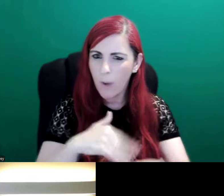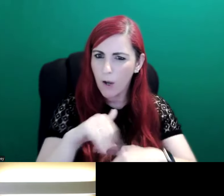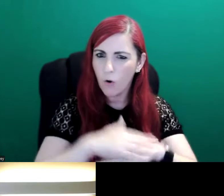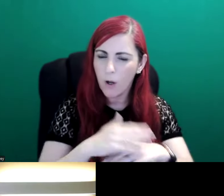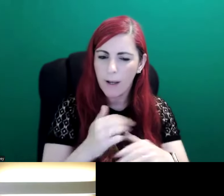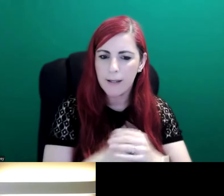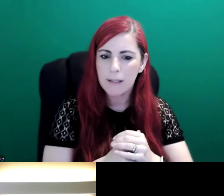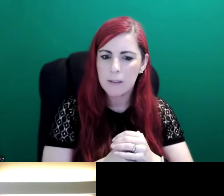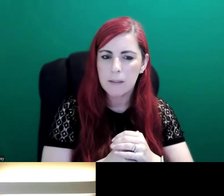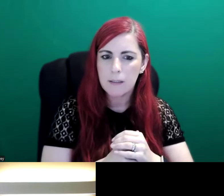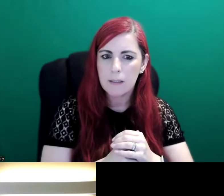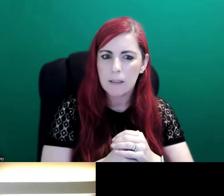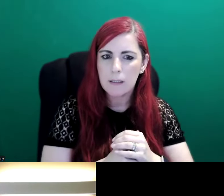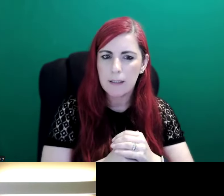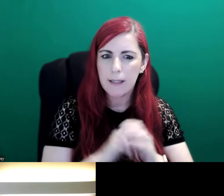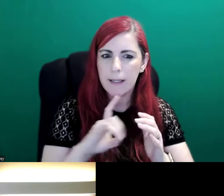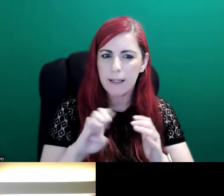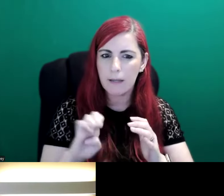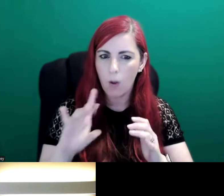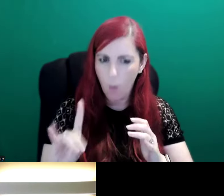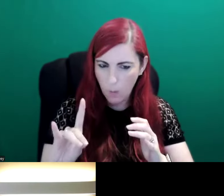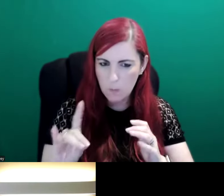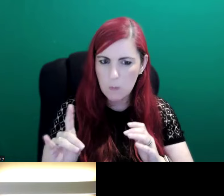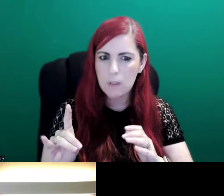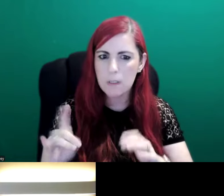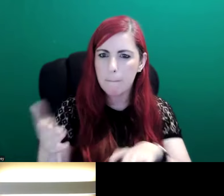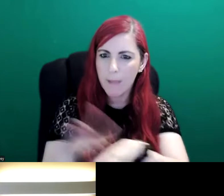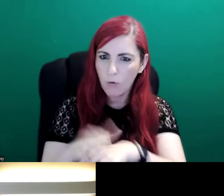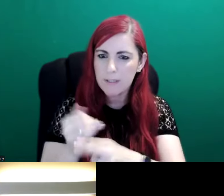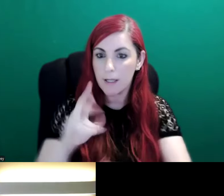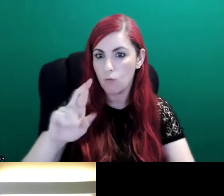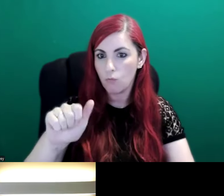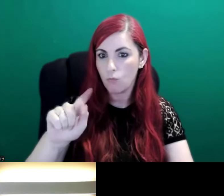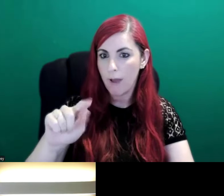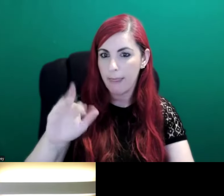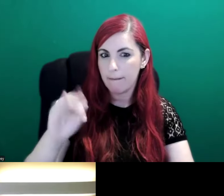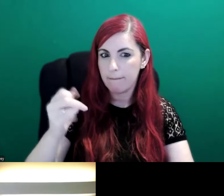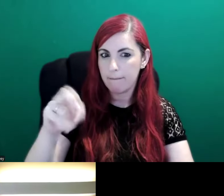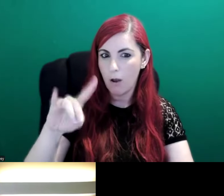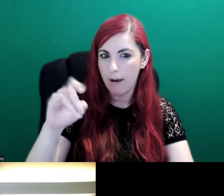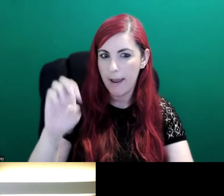Brendan Rooney: Evie Hone is buried in Rathfarnham. She died rather, I don't know,